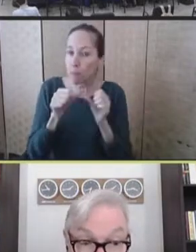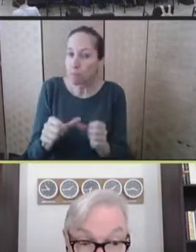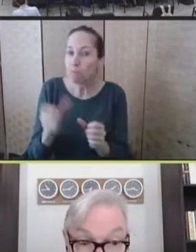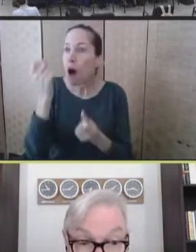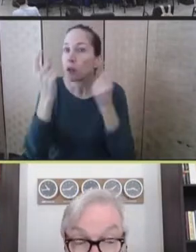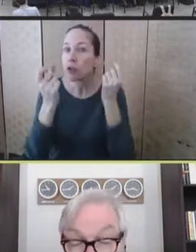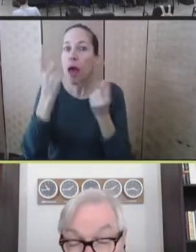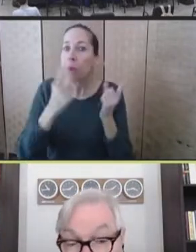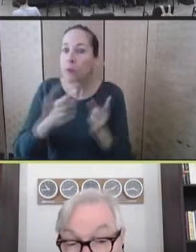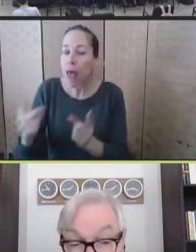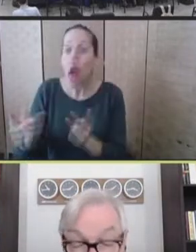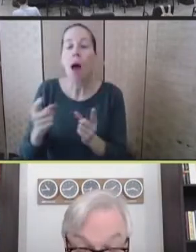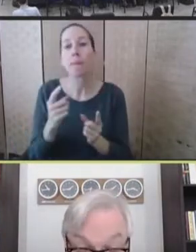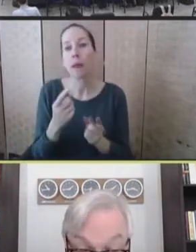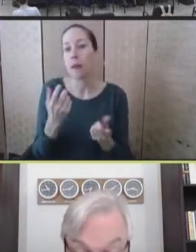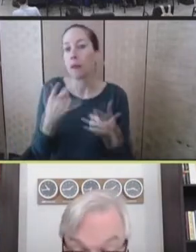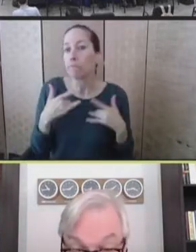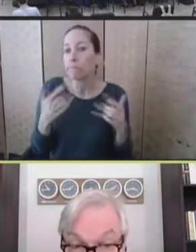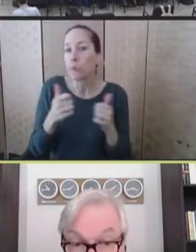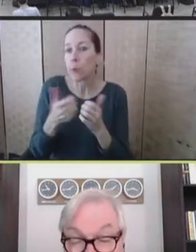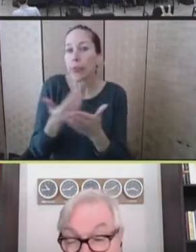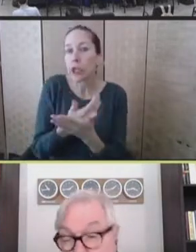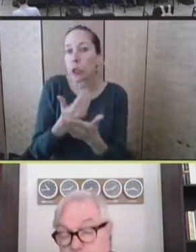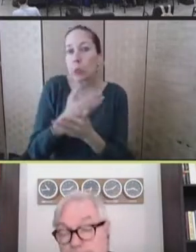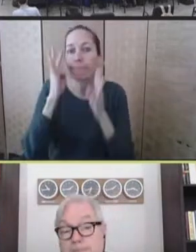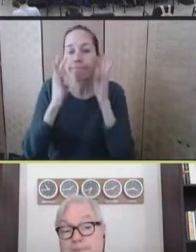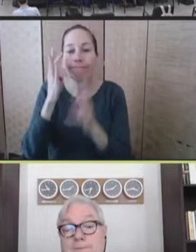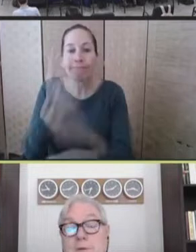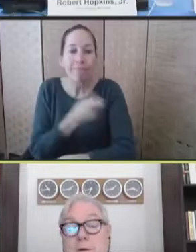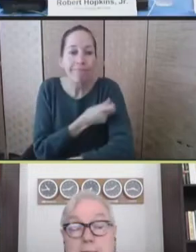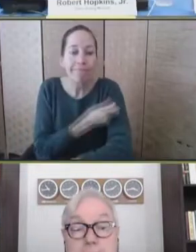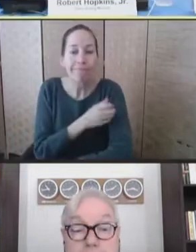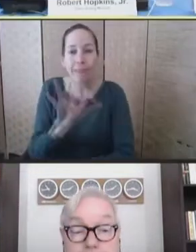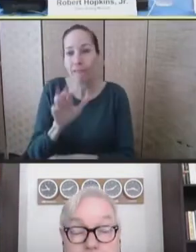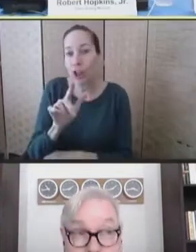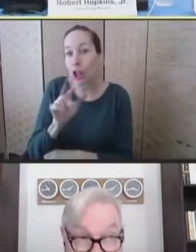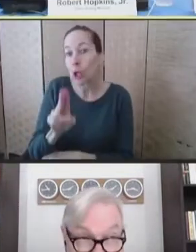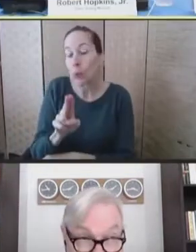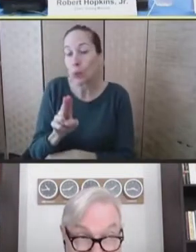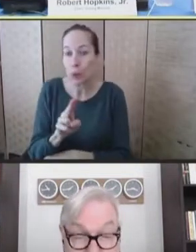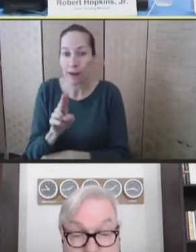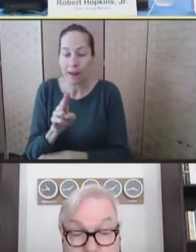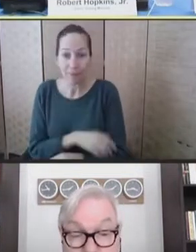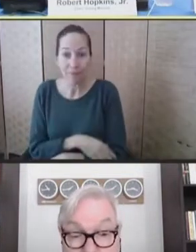of influenza vaccines. So, thank you very much. Robert Hopkins: Thank you, Dr. Osterholm.